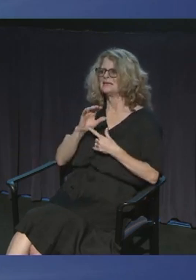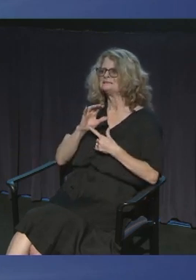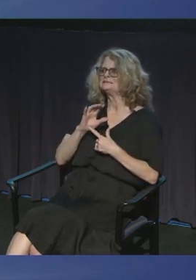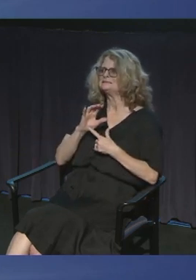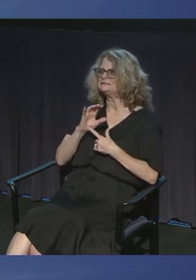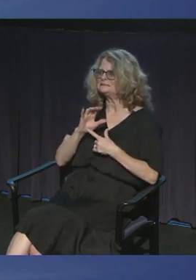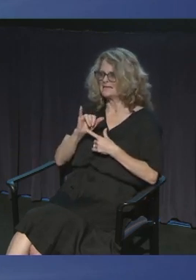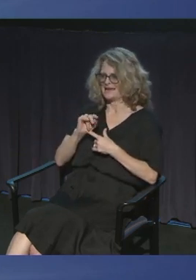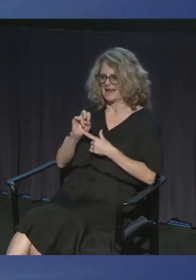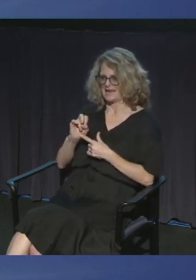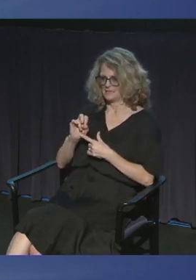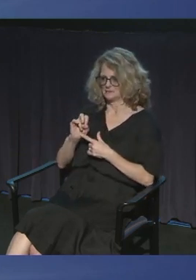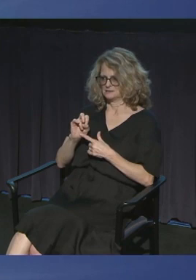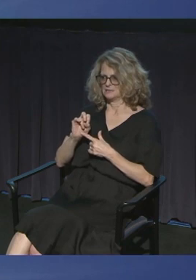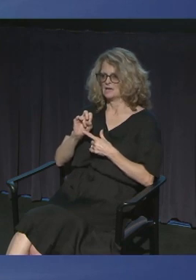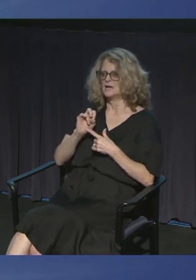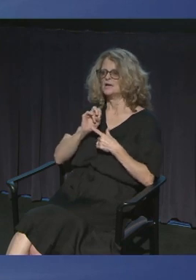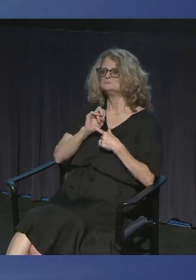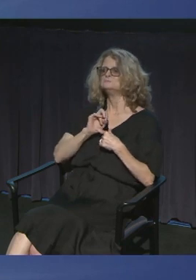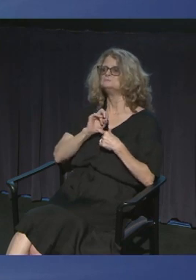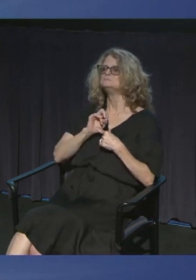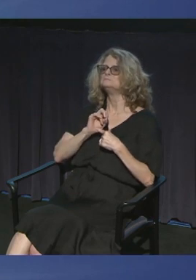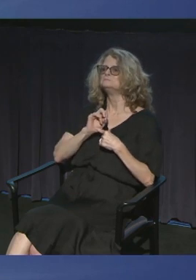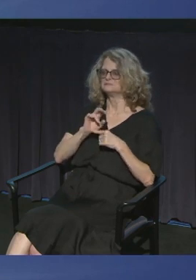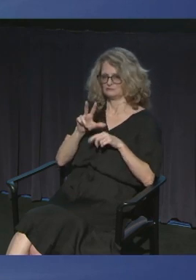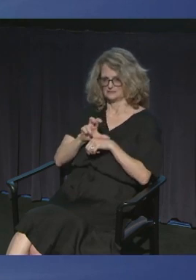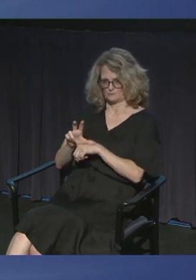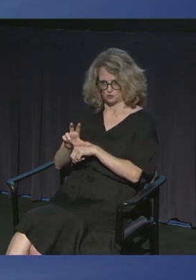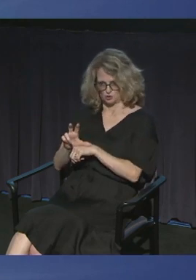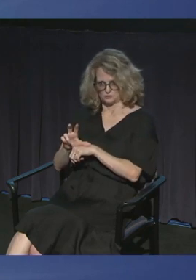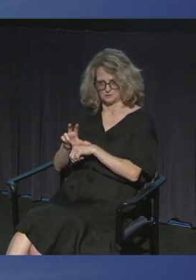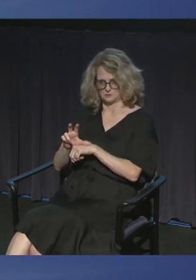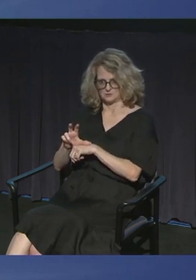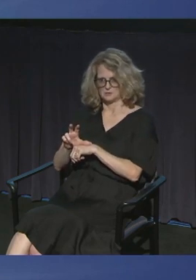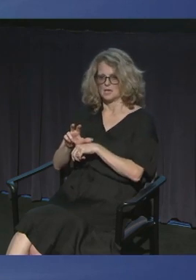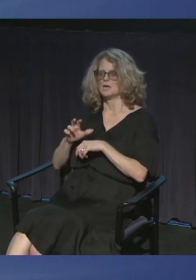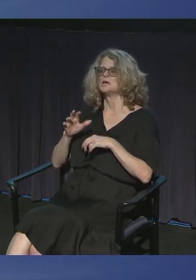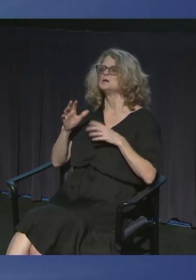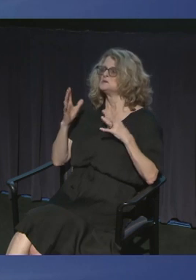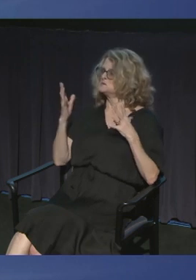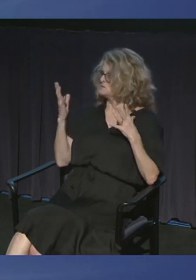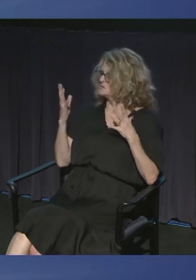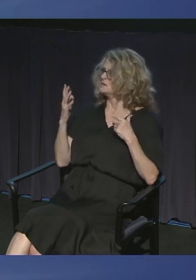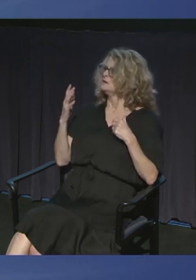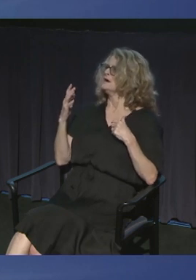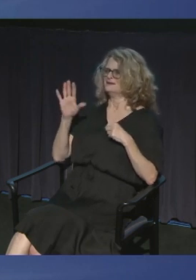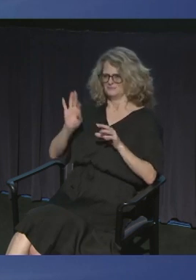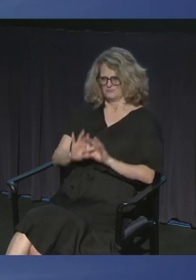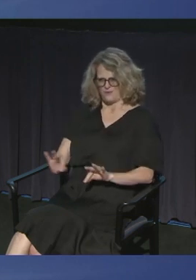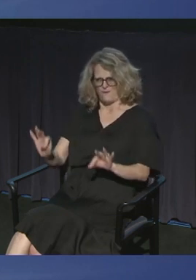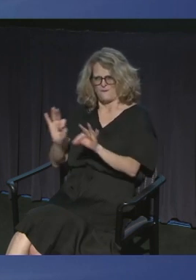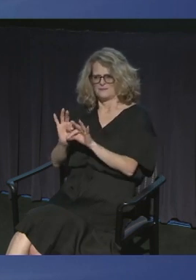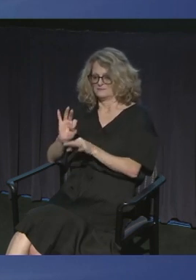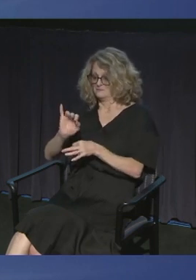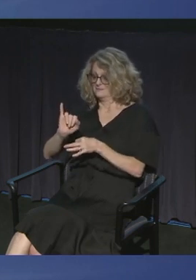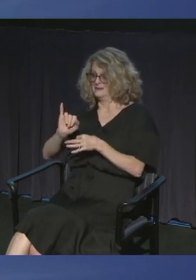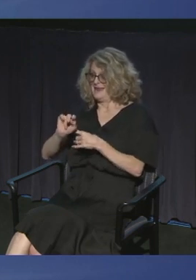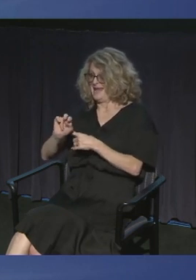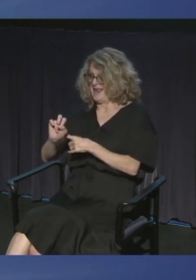EXPRESSED IN T CELLS AND B CELLS. THESE ARE SOME OF THE STARS THAT WE HAVE DONE SHOWING THE IMPORTANCE OF INNATE IMMUNE